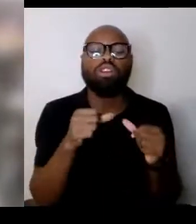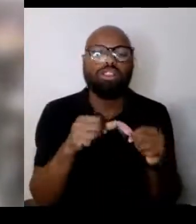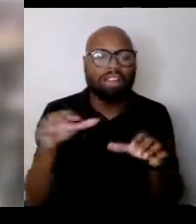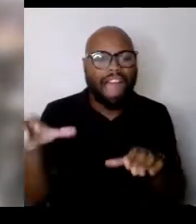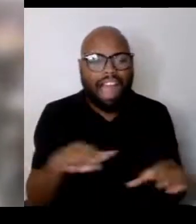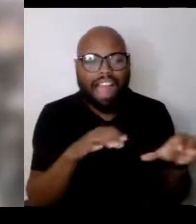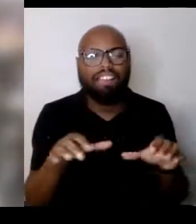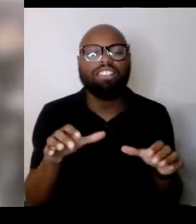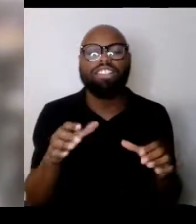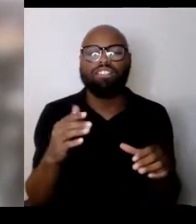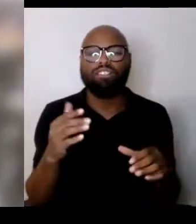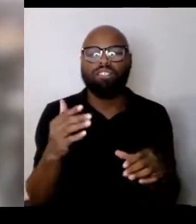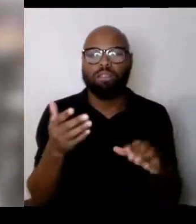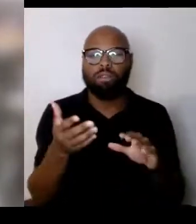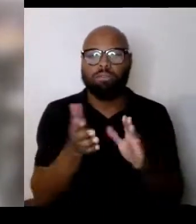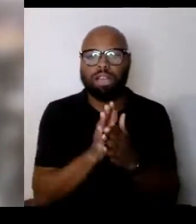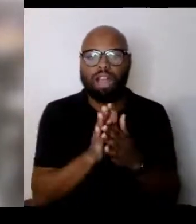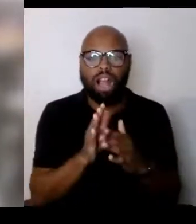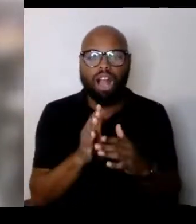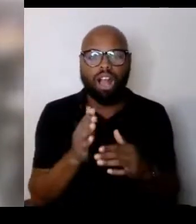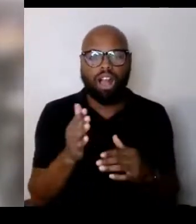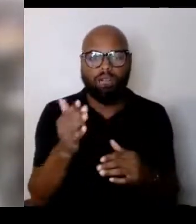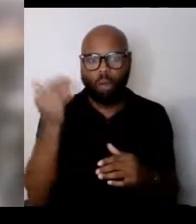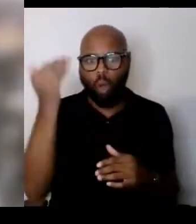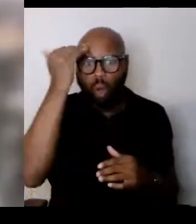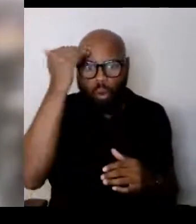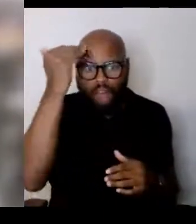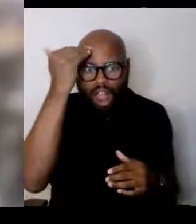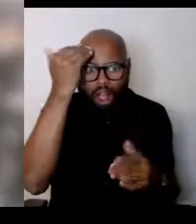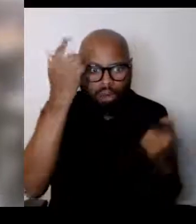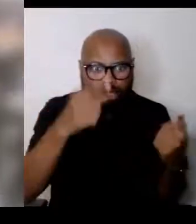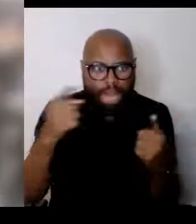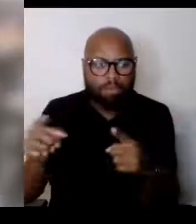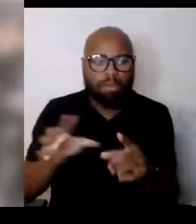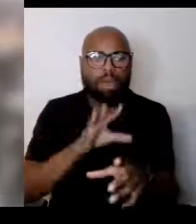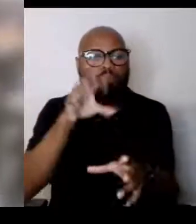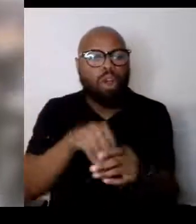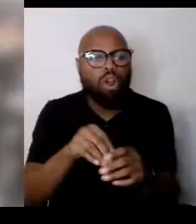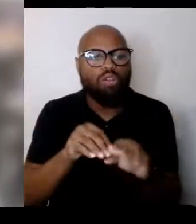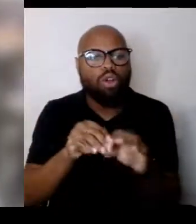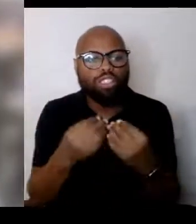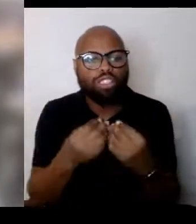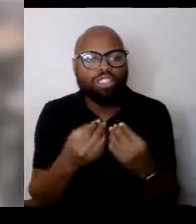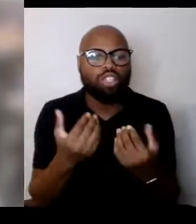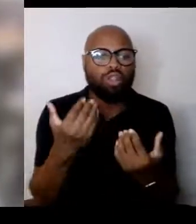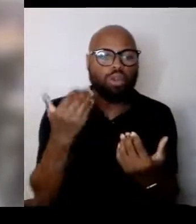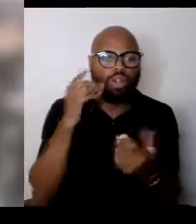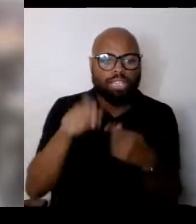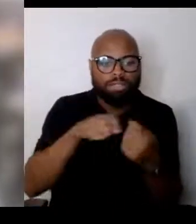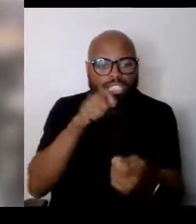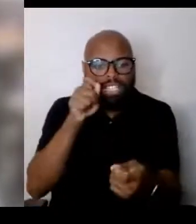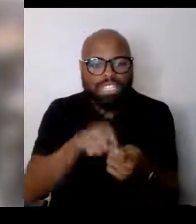be in an organization that deals with that particular issue. So you feel like you are doing something to change your outcome.